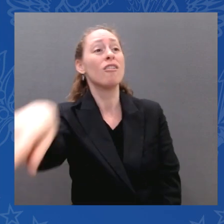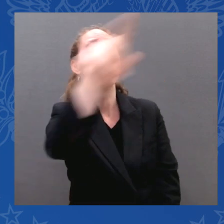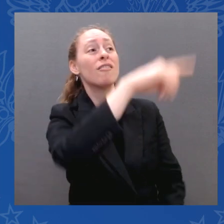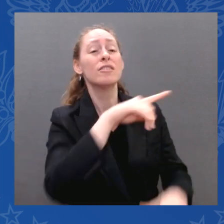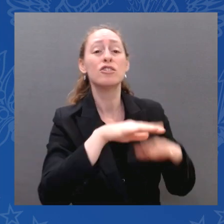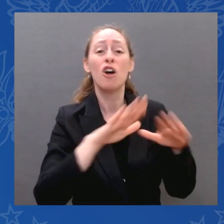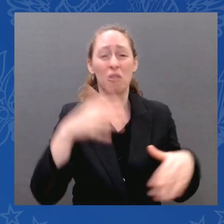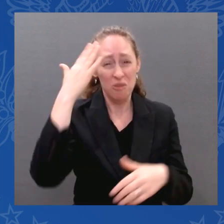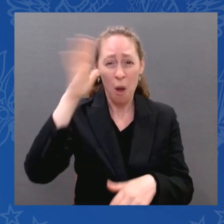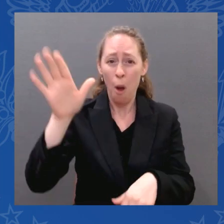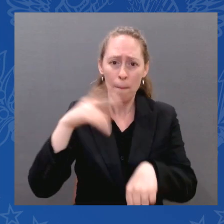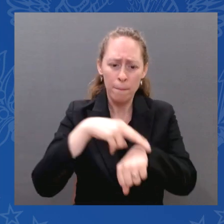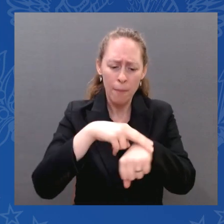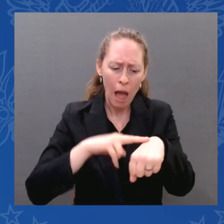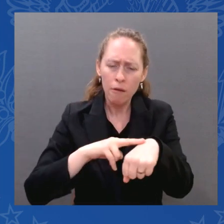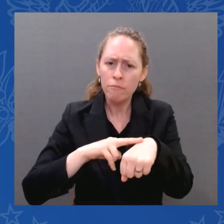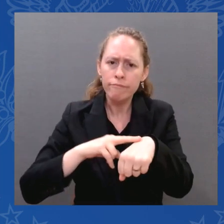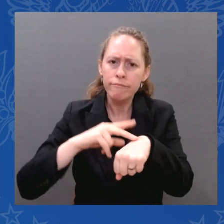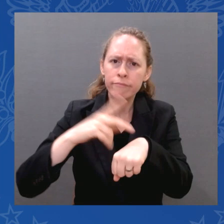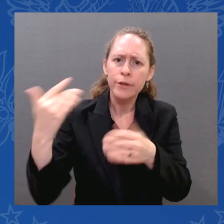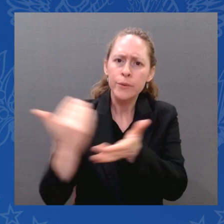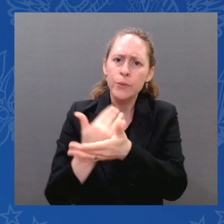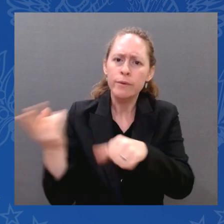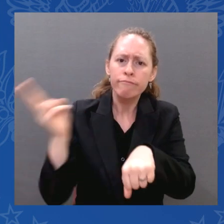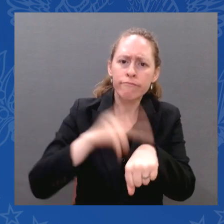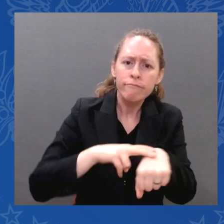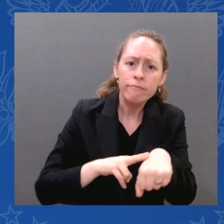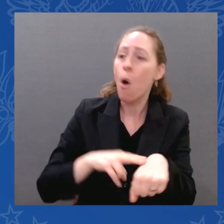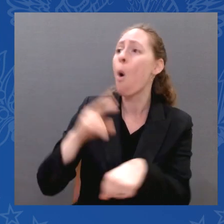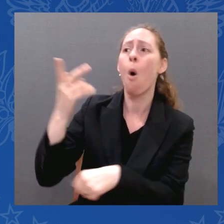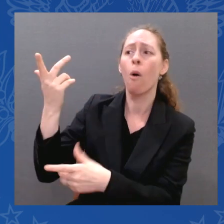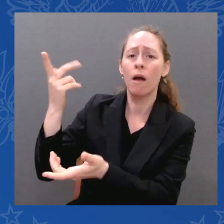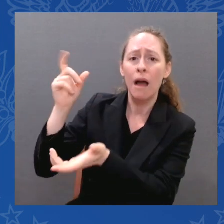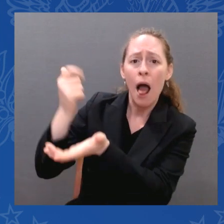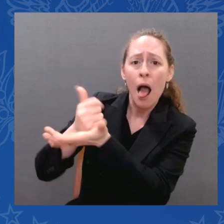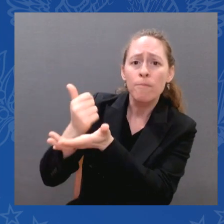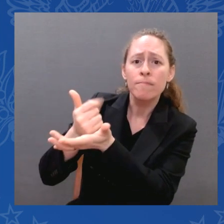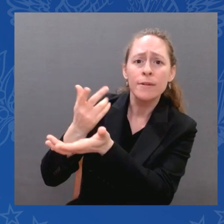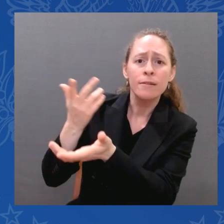You see the cost of our wars up close in your own life.